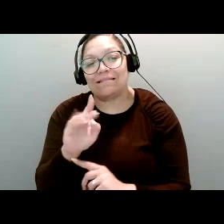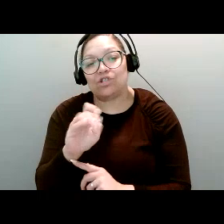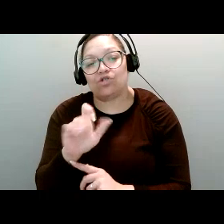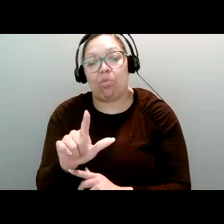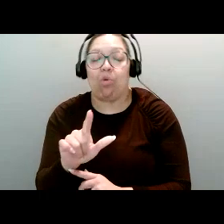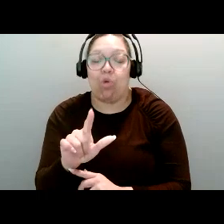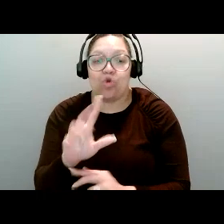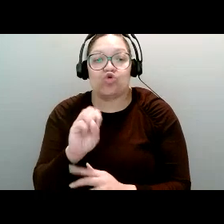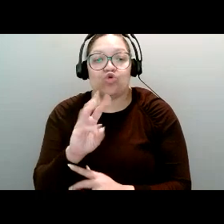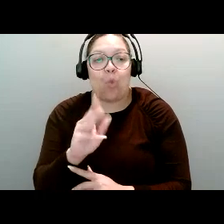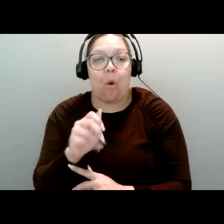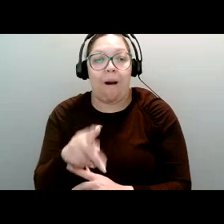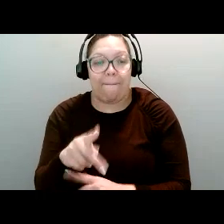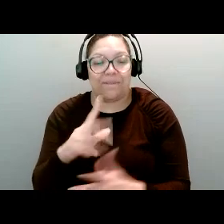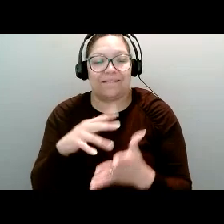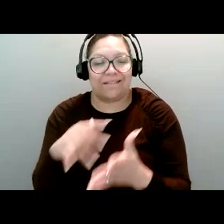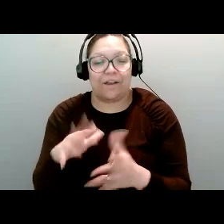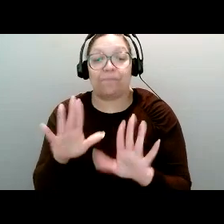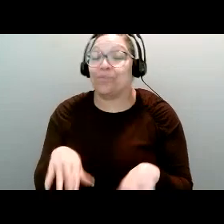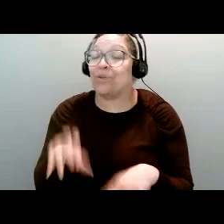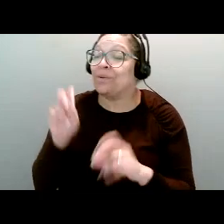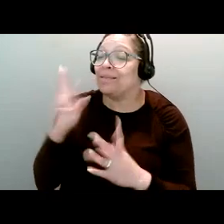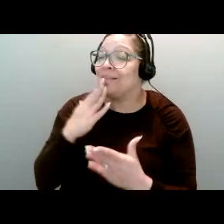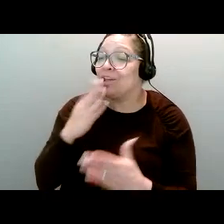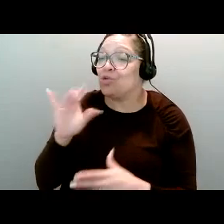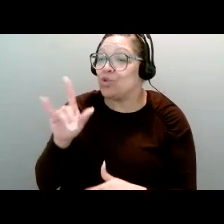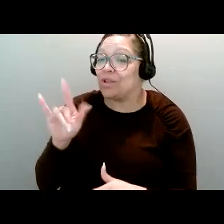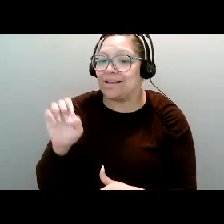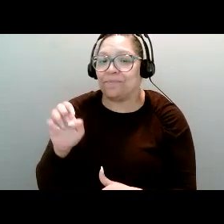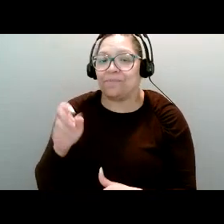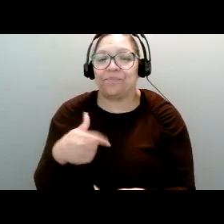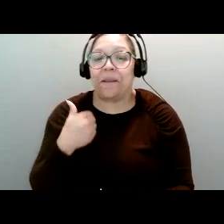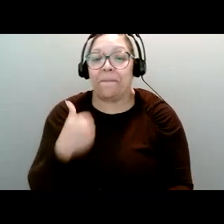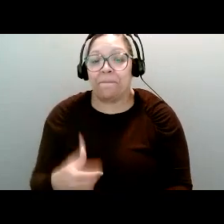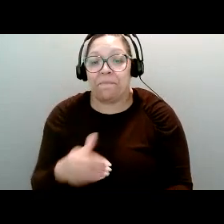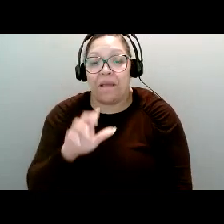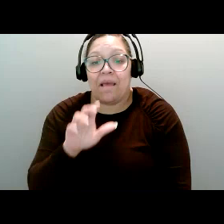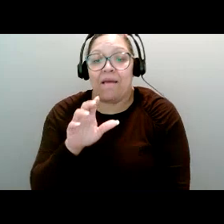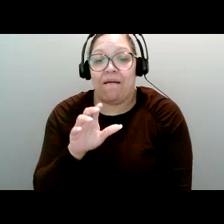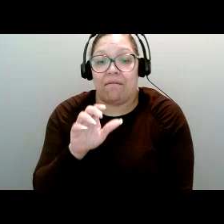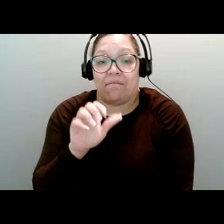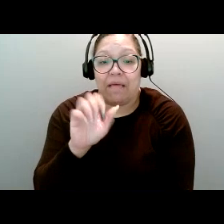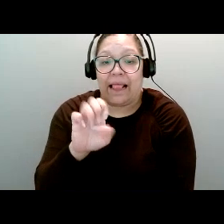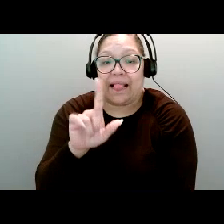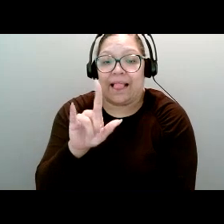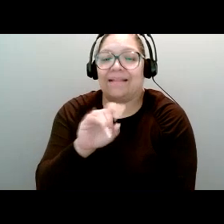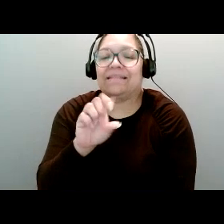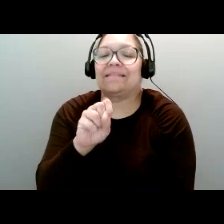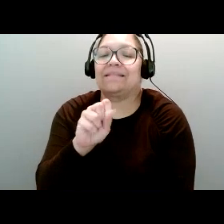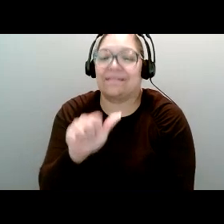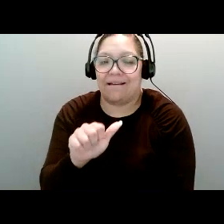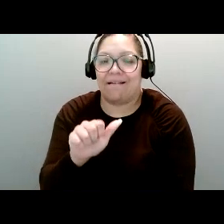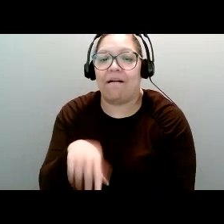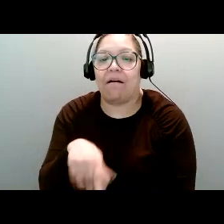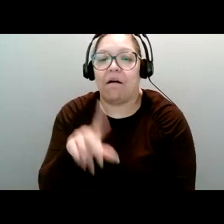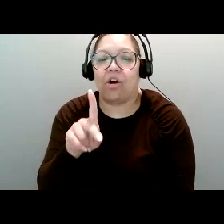Thank you, Julie. Hi, everyone. My name is Elisa Kunz. I work for the National Park Service out of the Atlanta office and I specifically